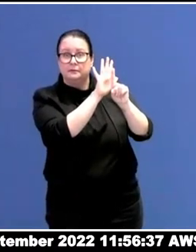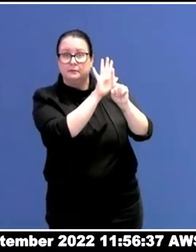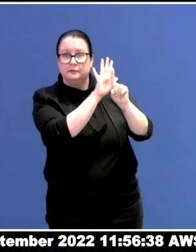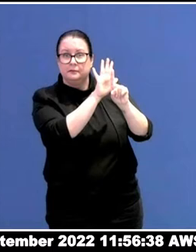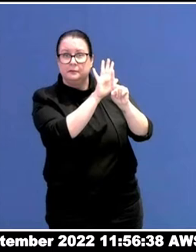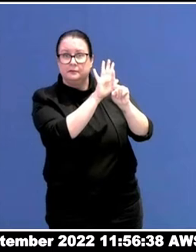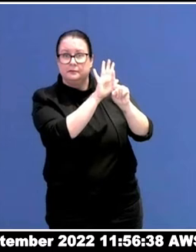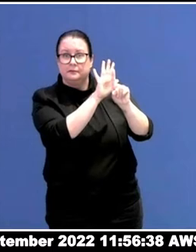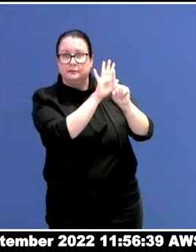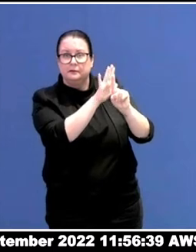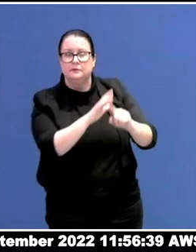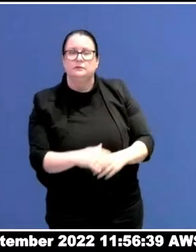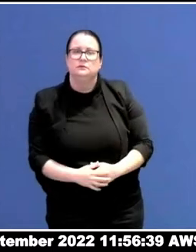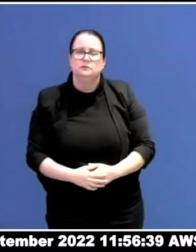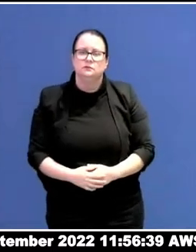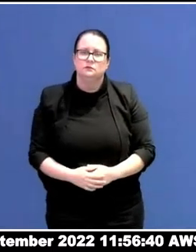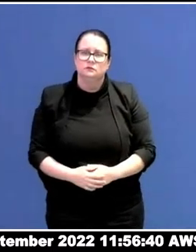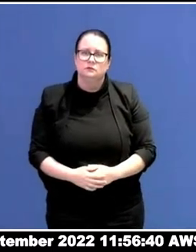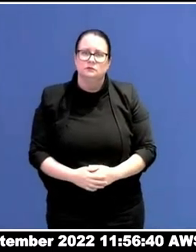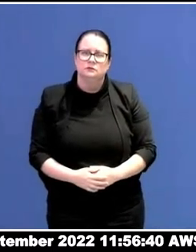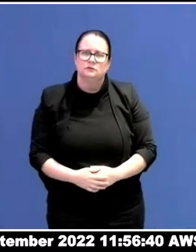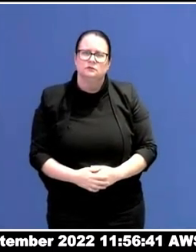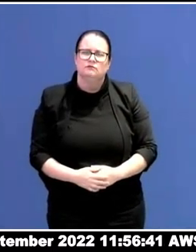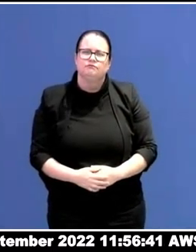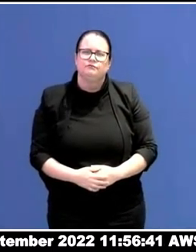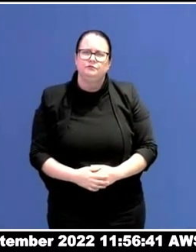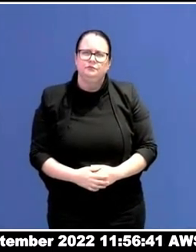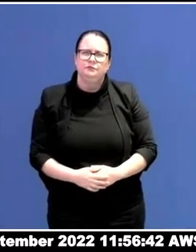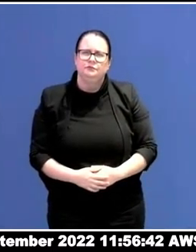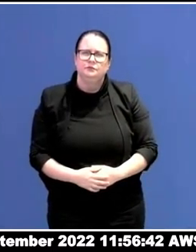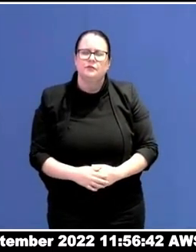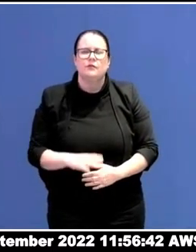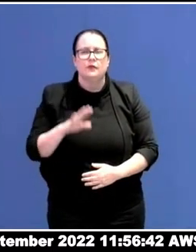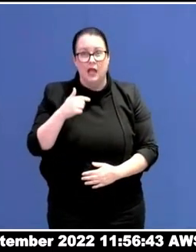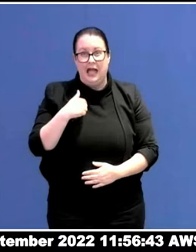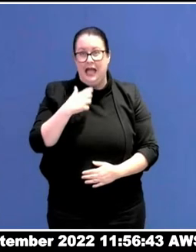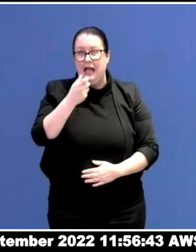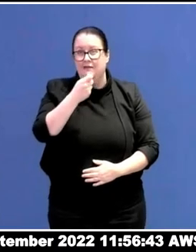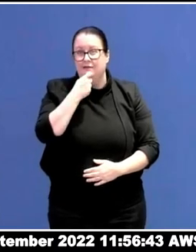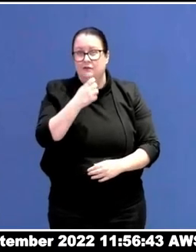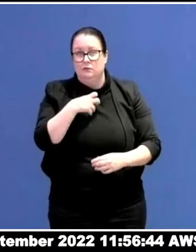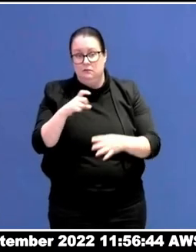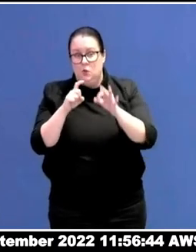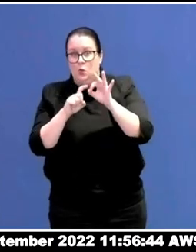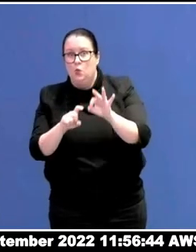MS McMAHON: Ms Krakouer, I just have a couple of general questions before I just want to